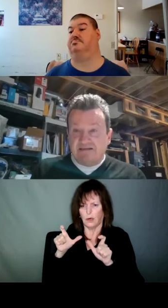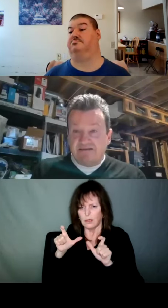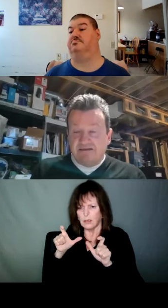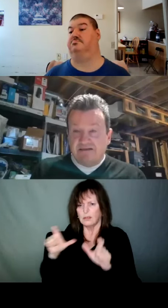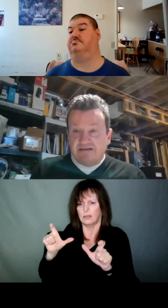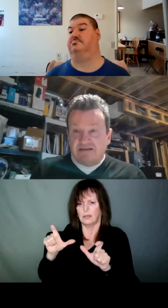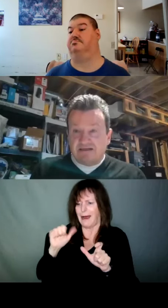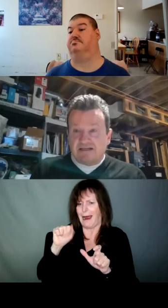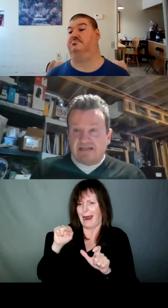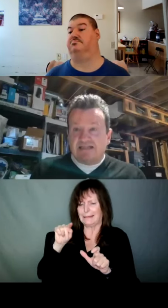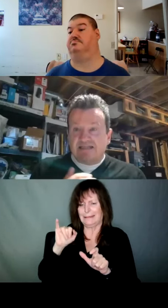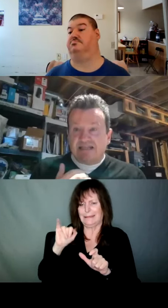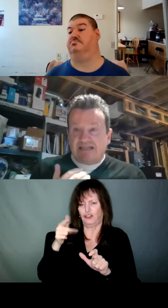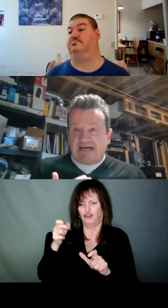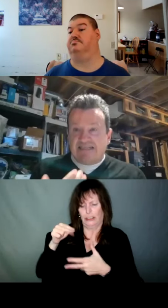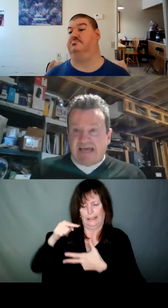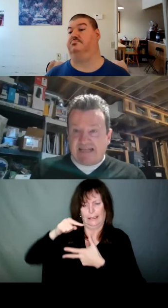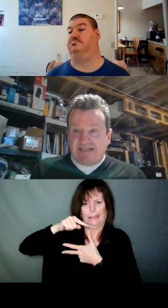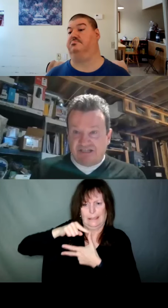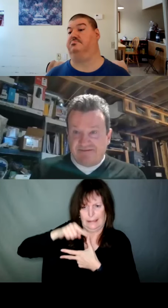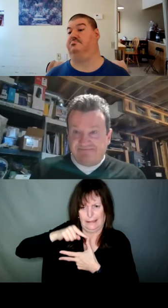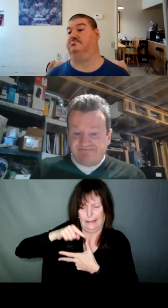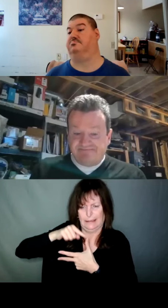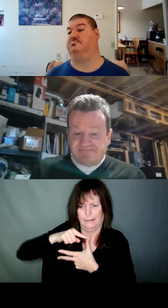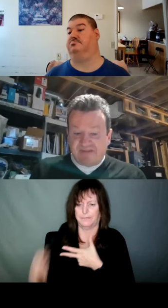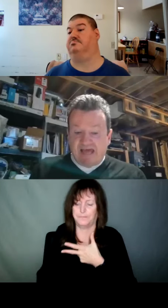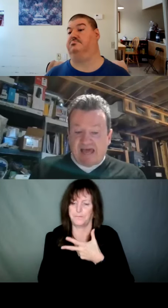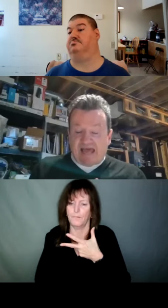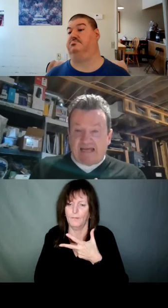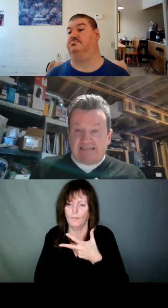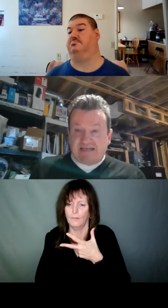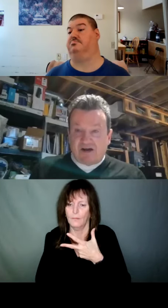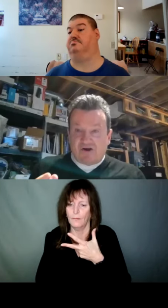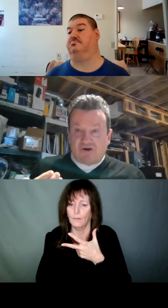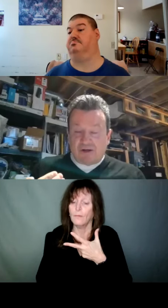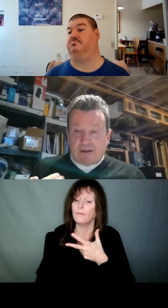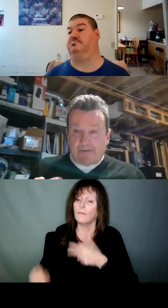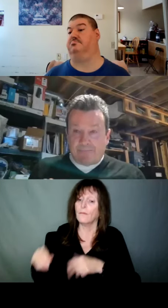antigen . They want to get rid of the antigen. If we think of Covid